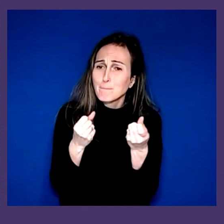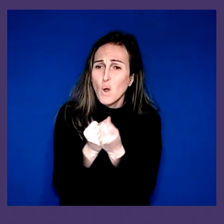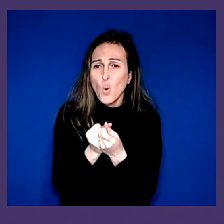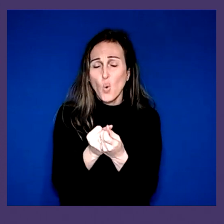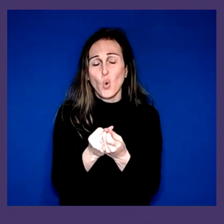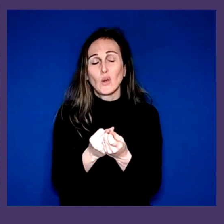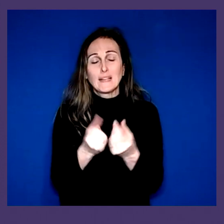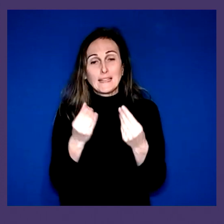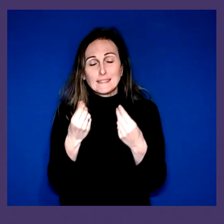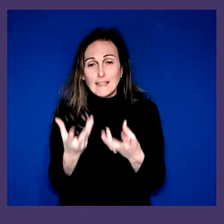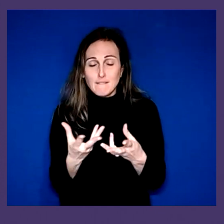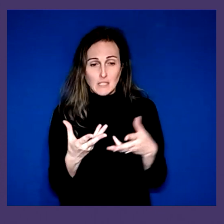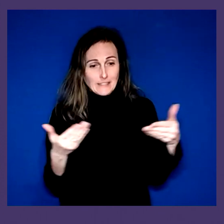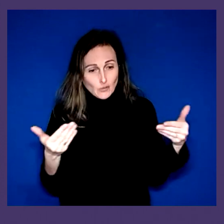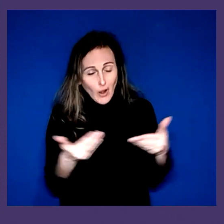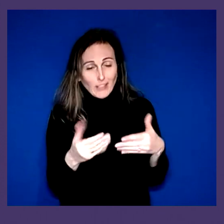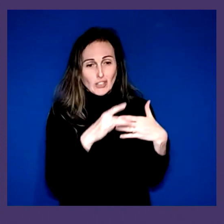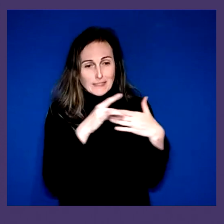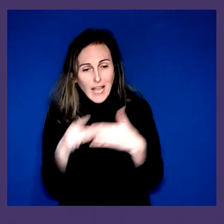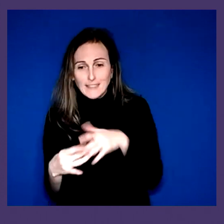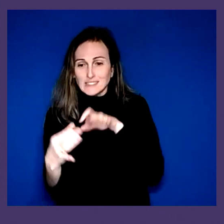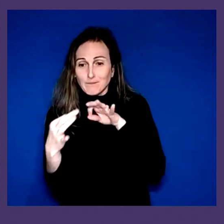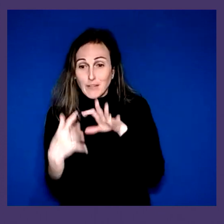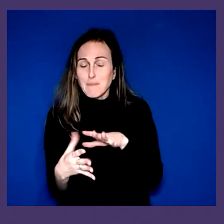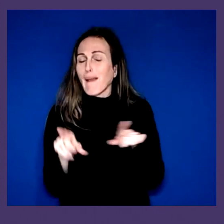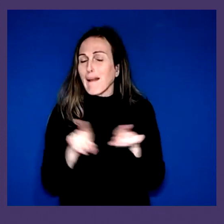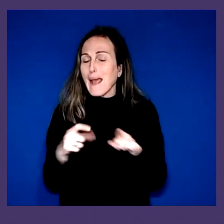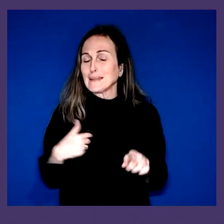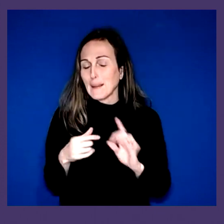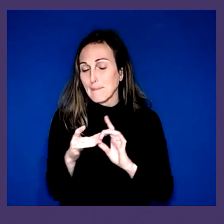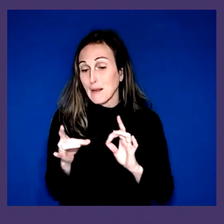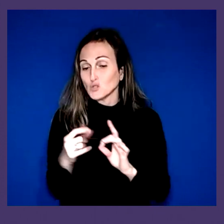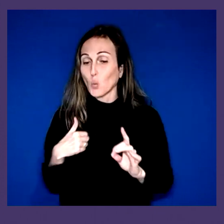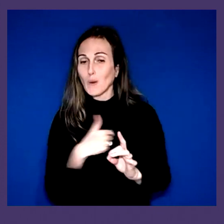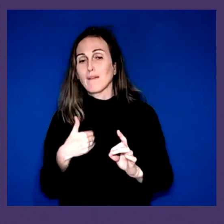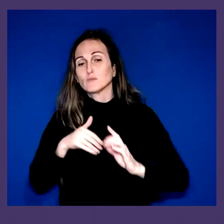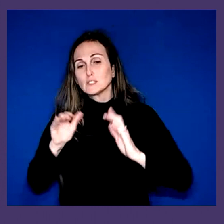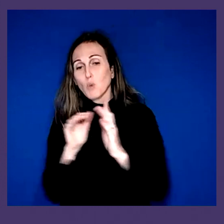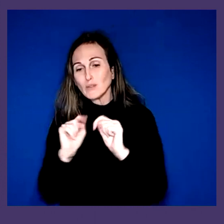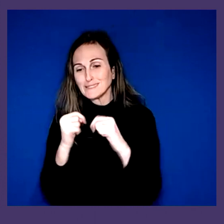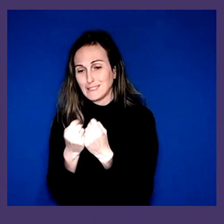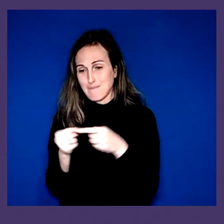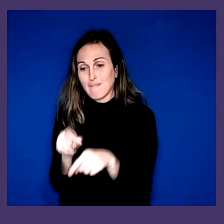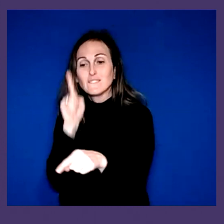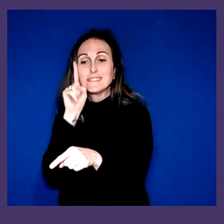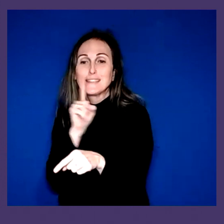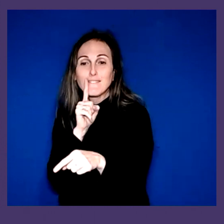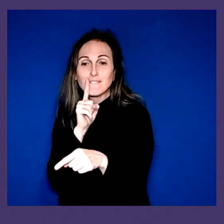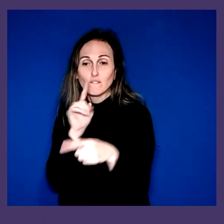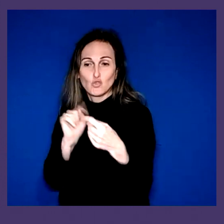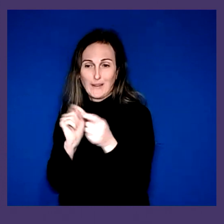As you mentioned, we've got a big team of deaf translators, so literally every day we're chatting to our deaf colleagues